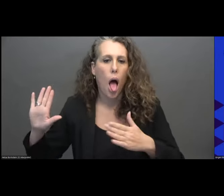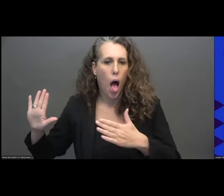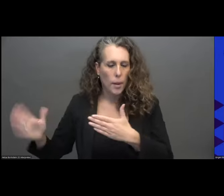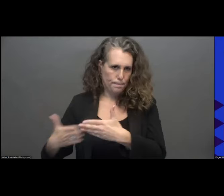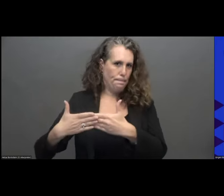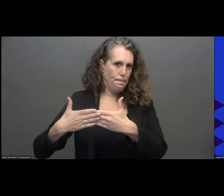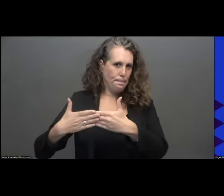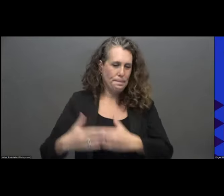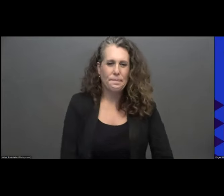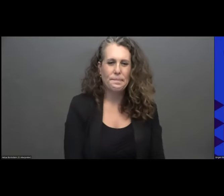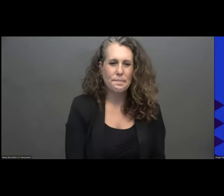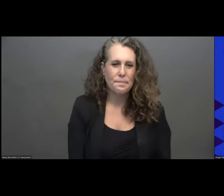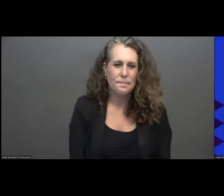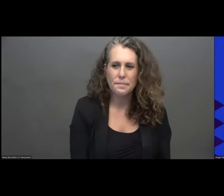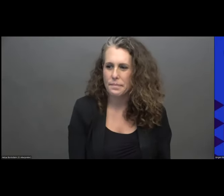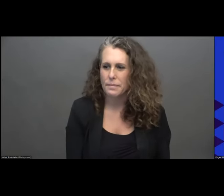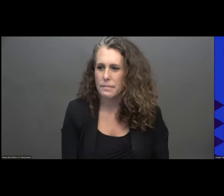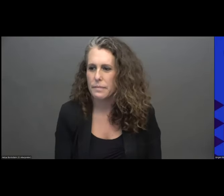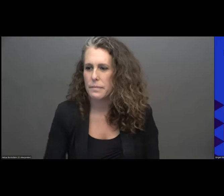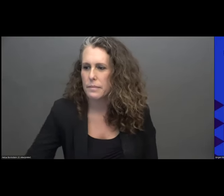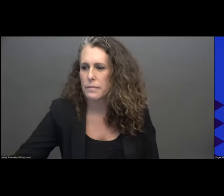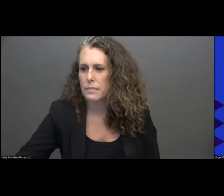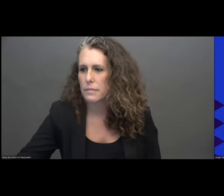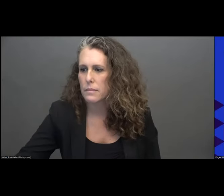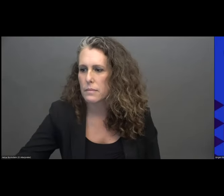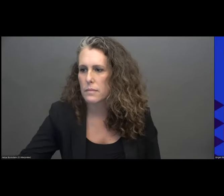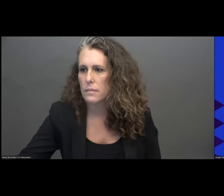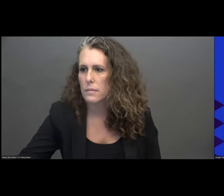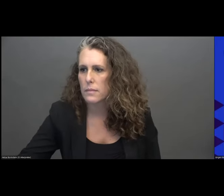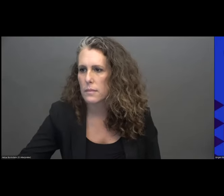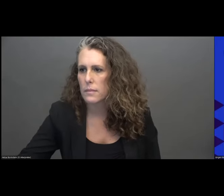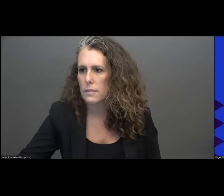16:02:10 And 16:02:13 you should see on your screen now